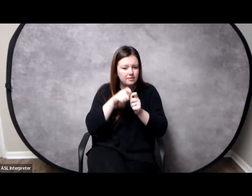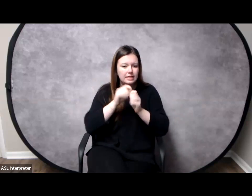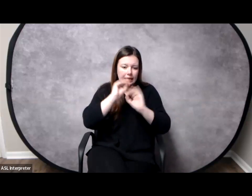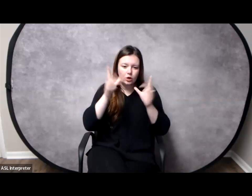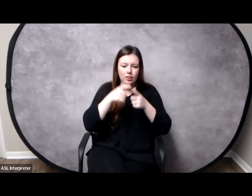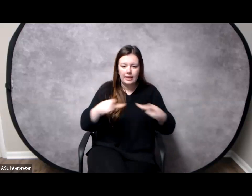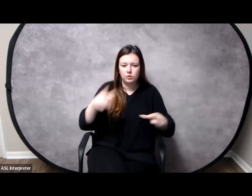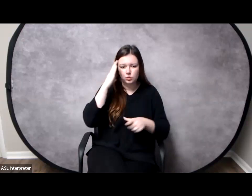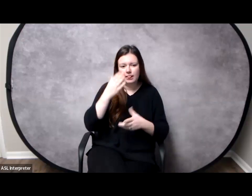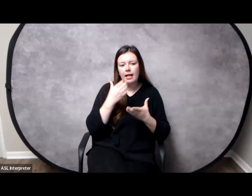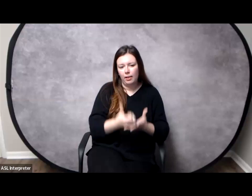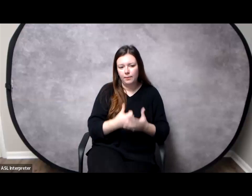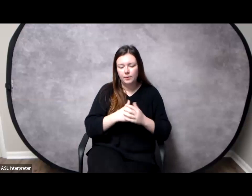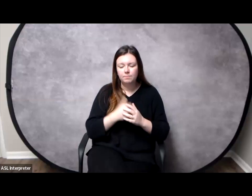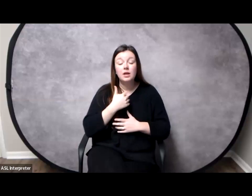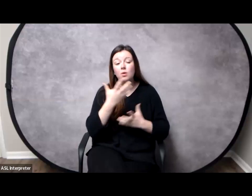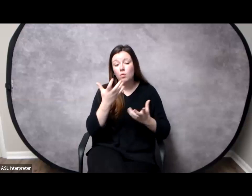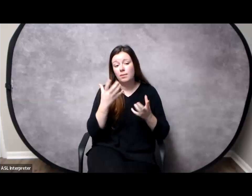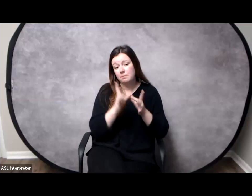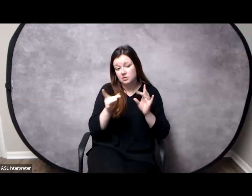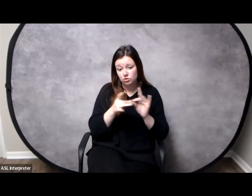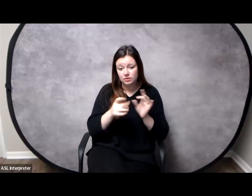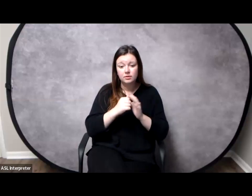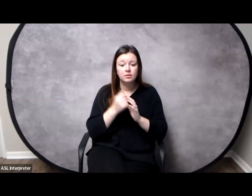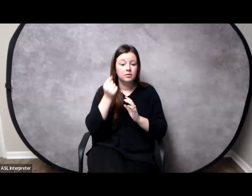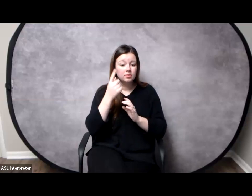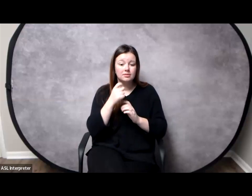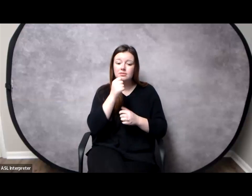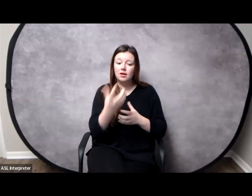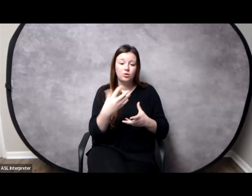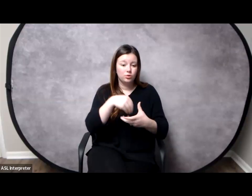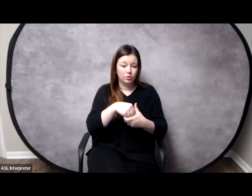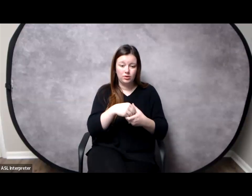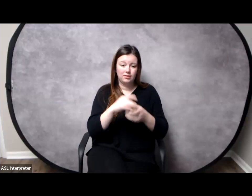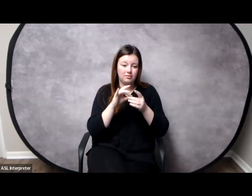I do want to flag that though it's not included in the integration section specifically in